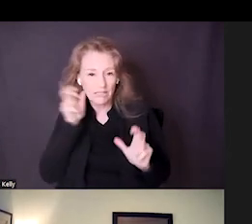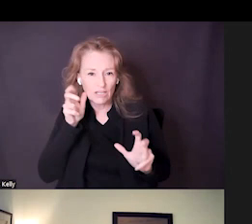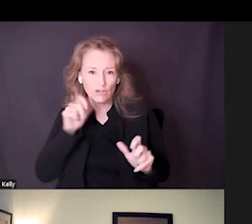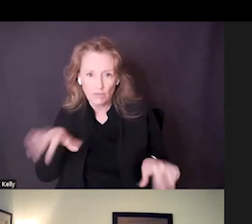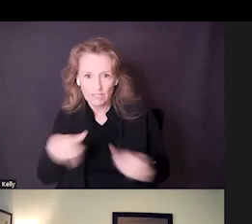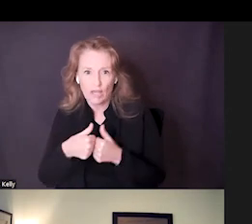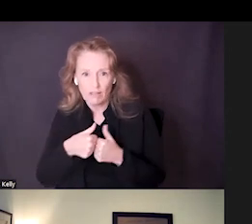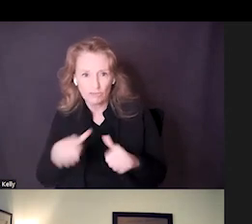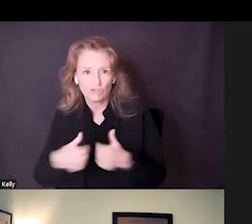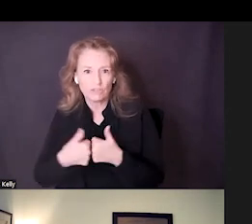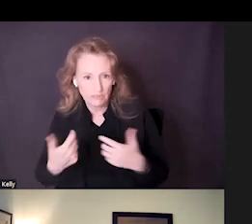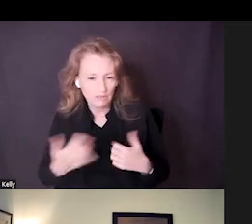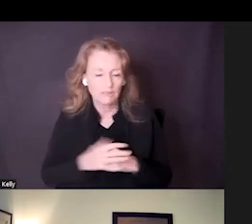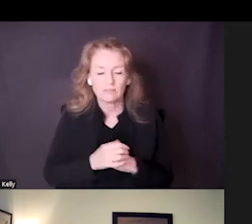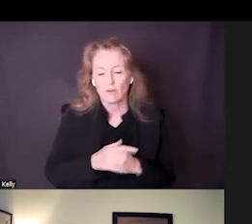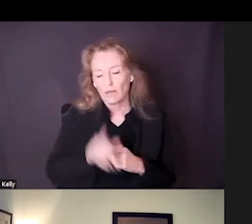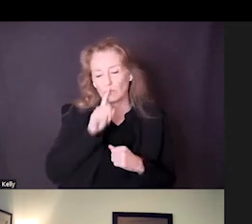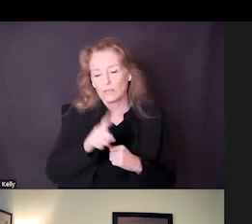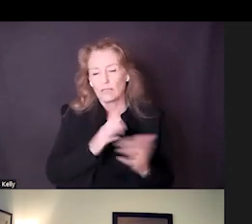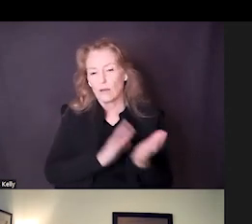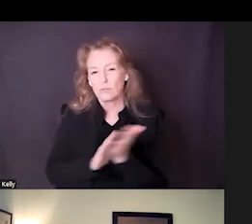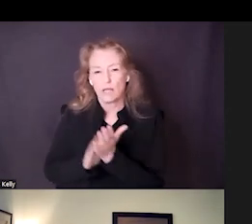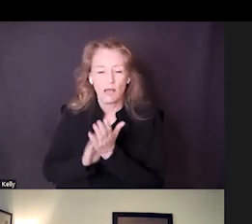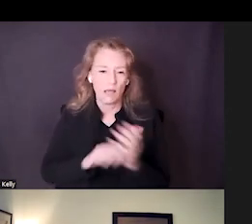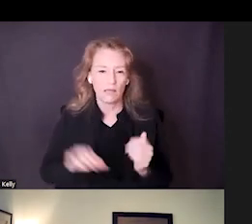I APPLAUD SAMHSA'S VISION FOR THEIR POLICY ACADEMY.